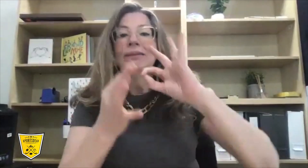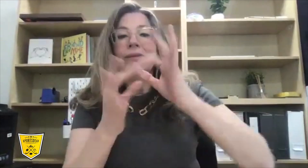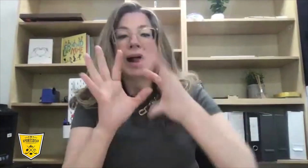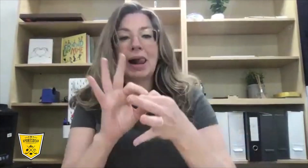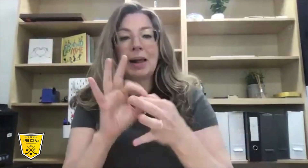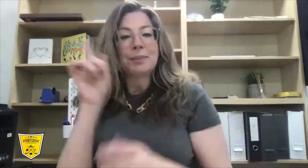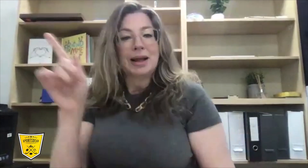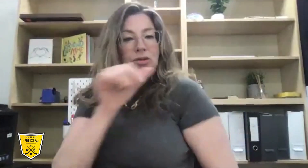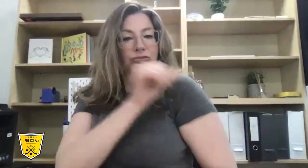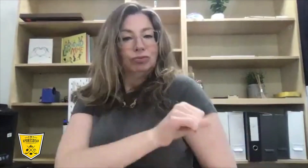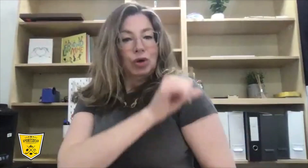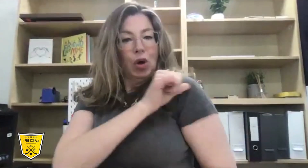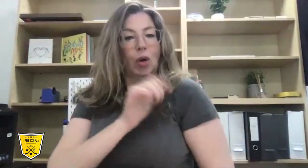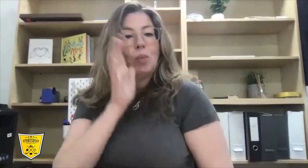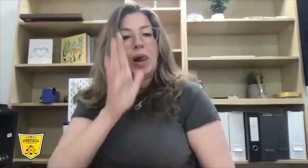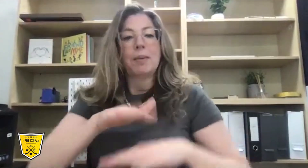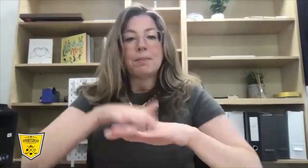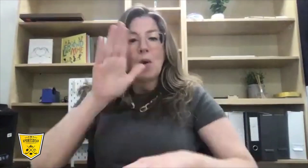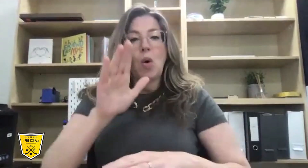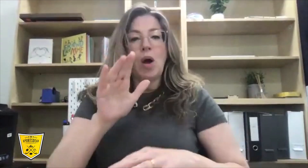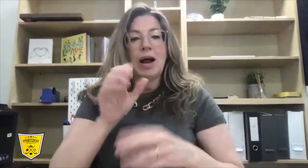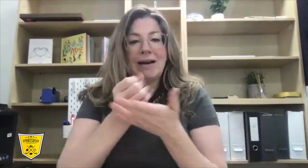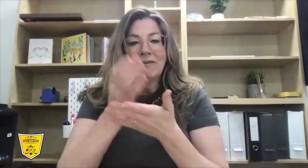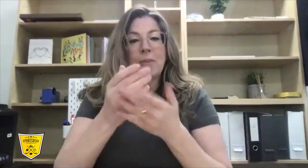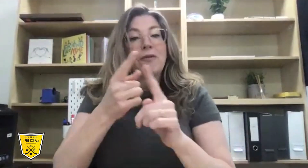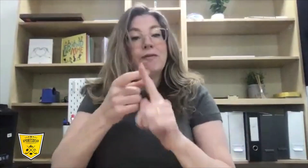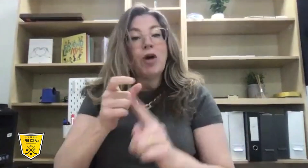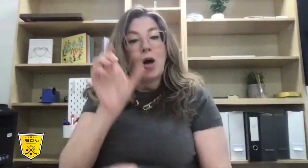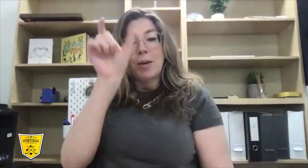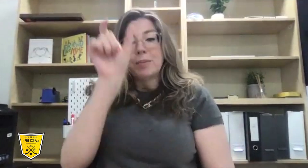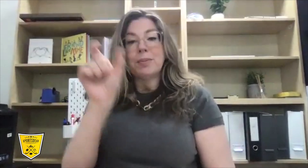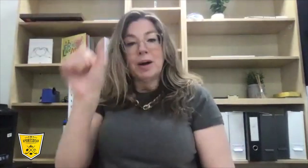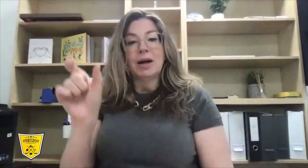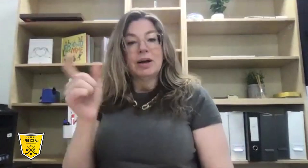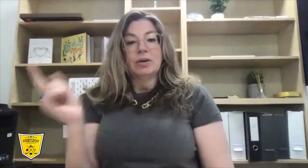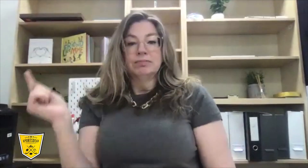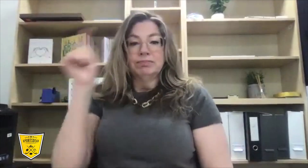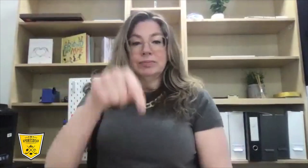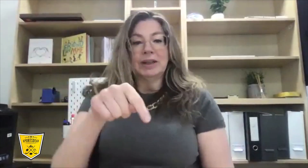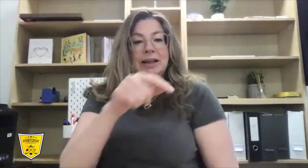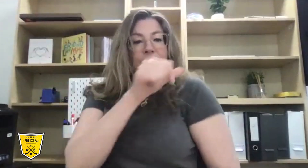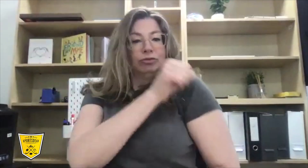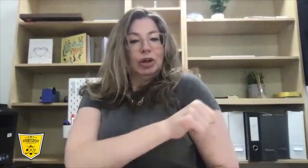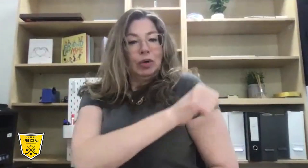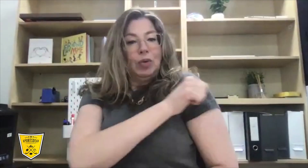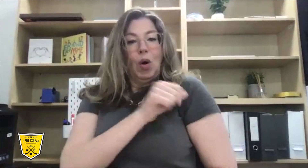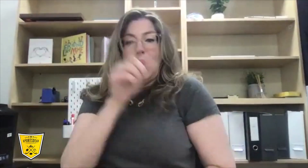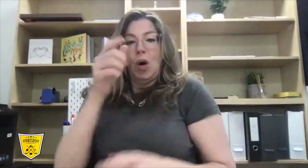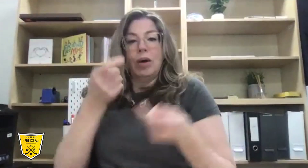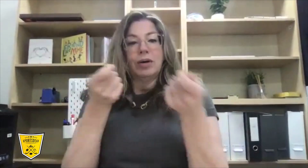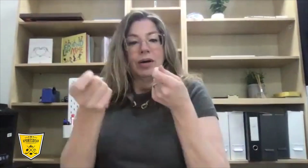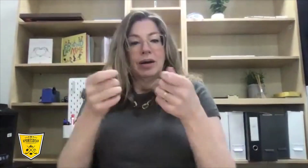on the Deaflympics in Brazil from representatives of the Brazil Organizing Committee from the Brazil National